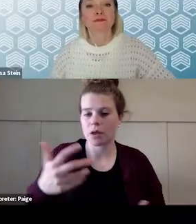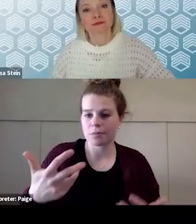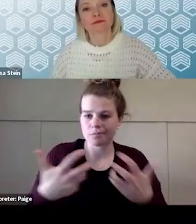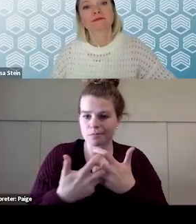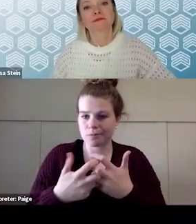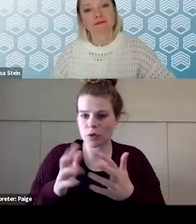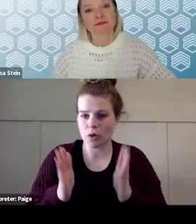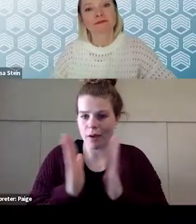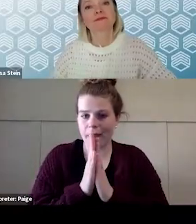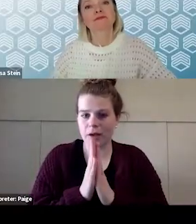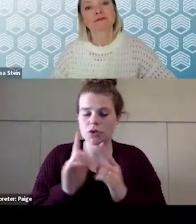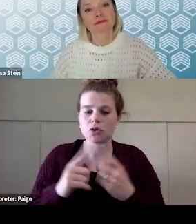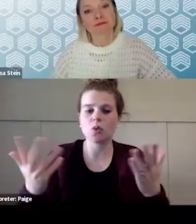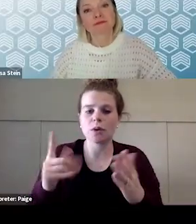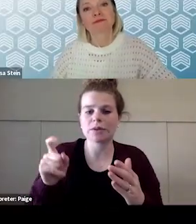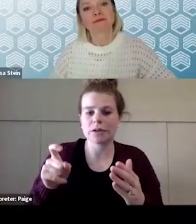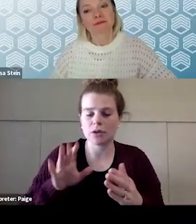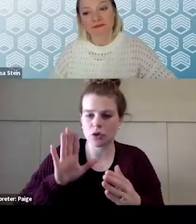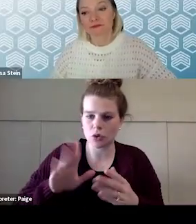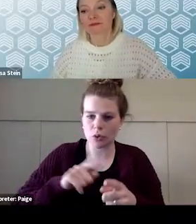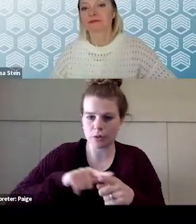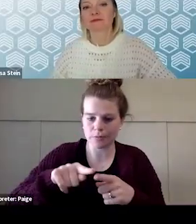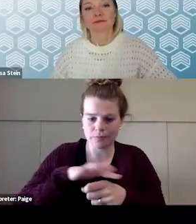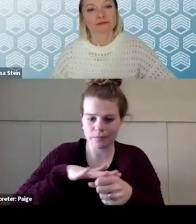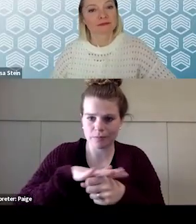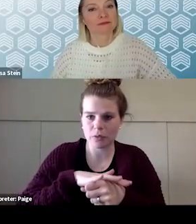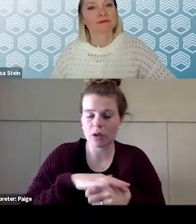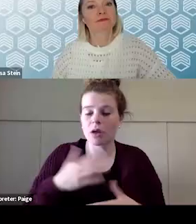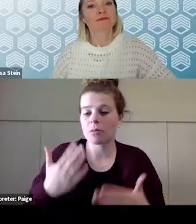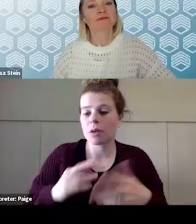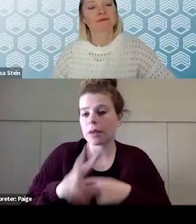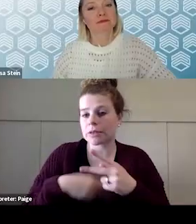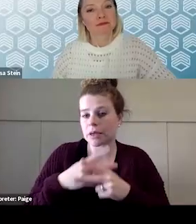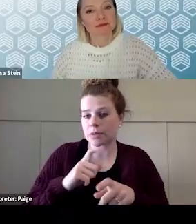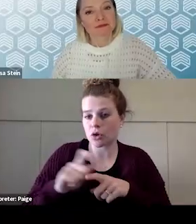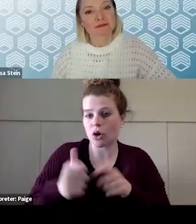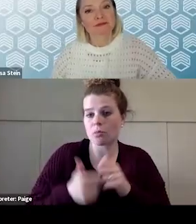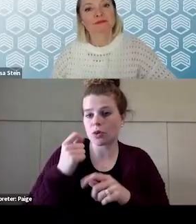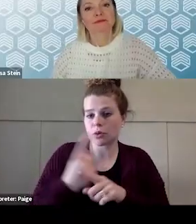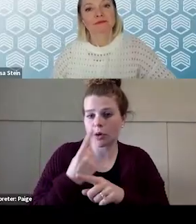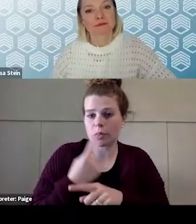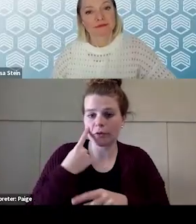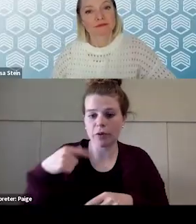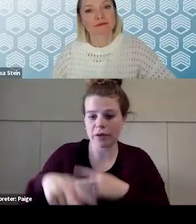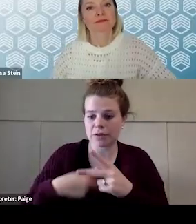So looking at the types of calls that may be most appropriate for a program like this,